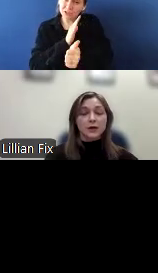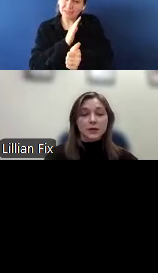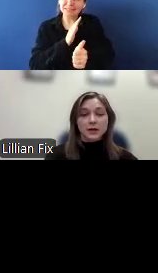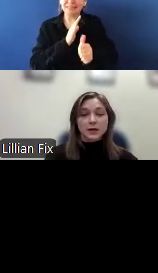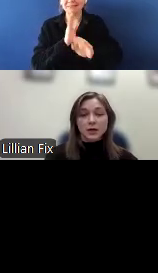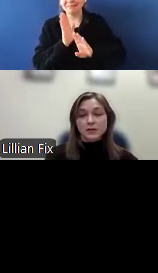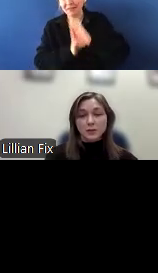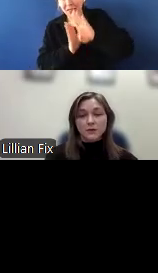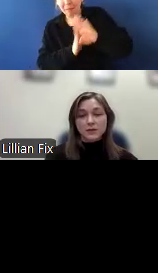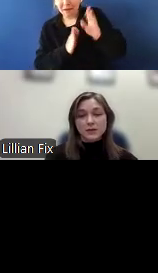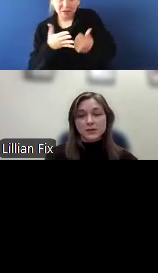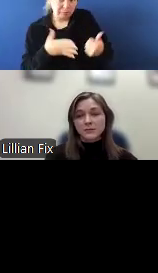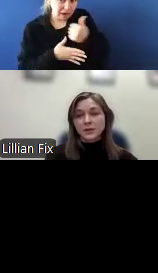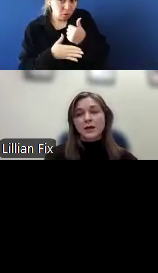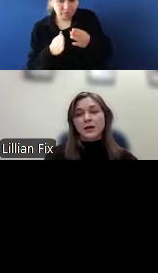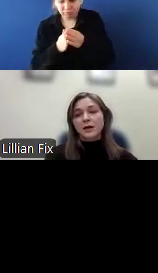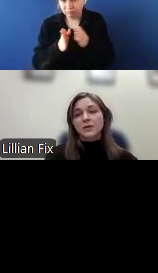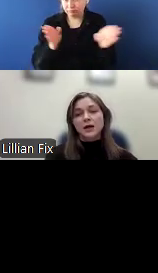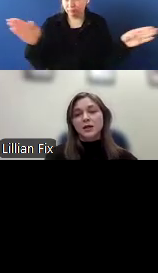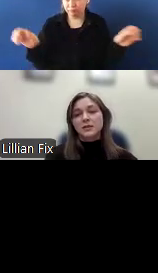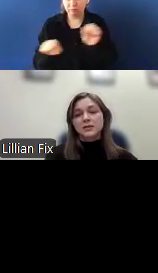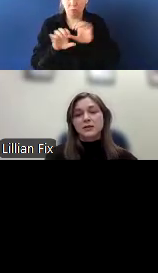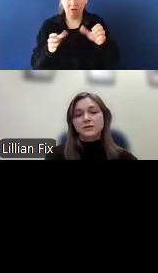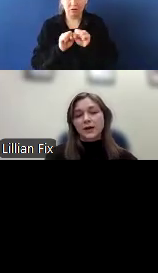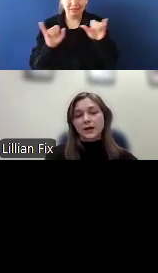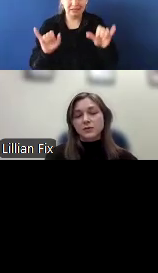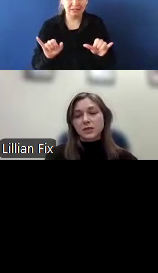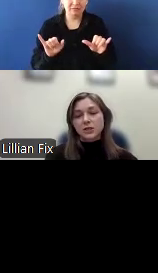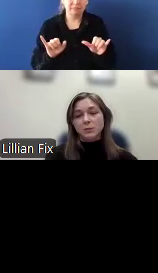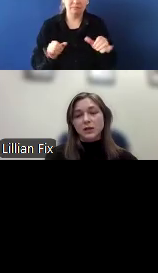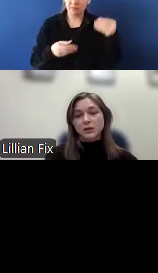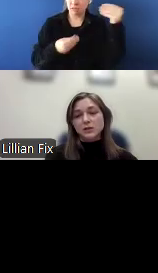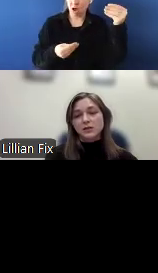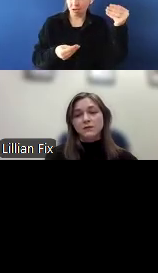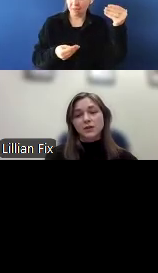as a priority across the workforce system. The document details five strategic pillars,